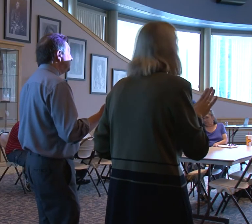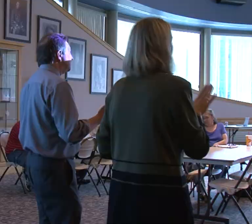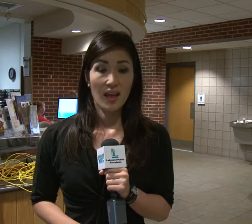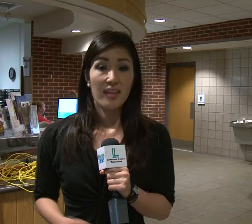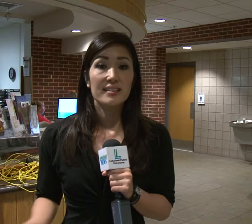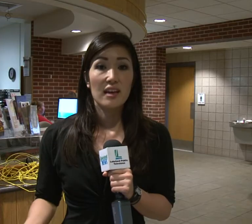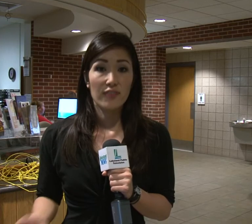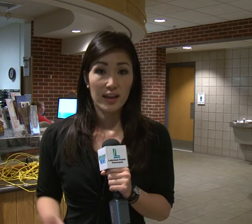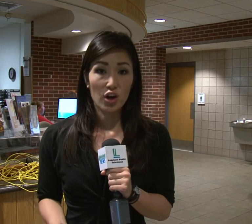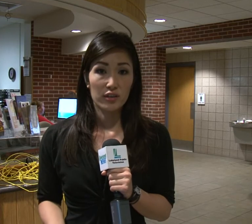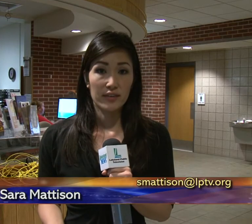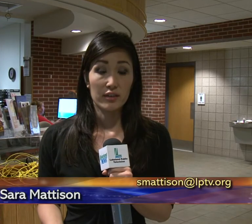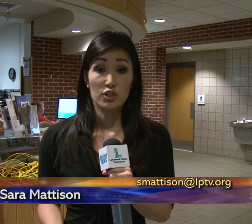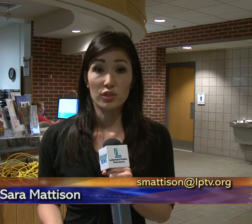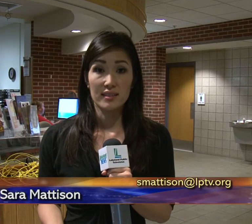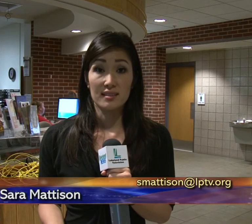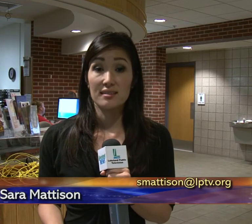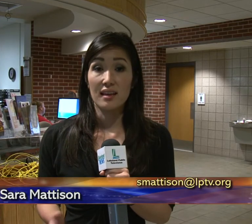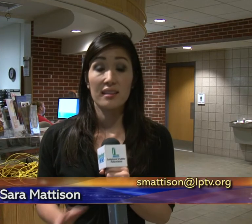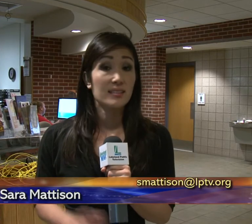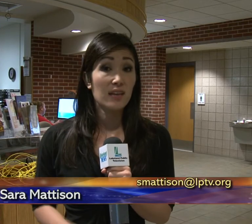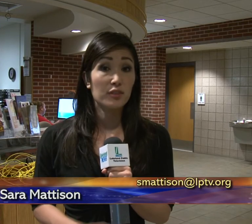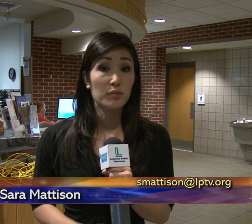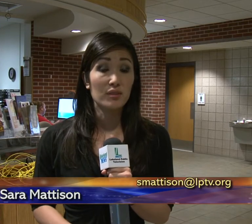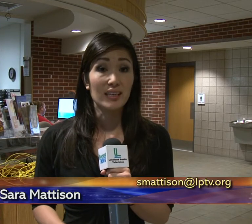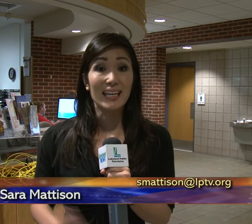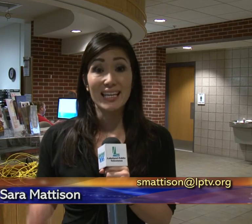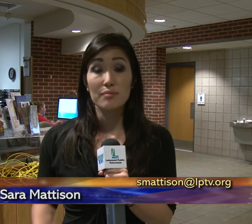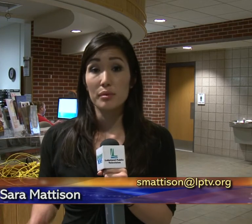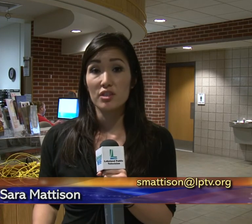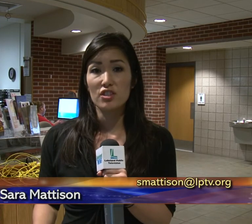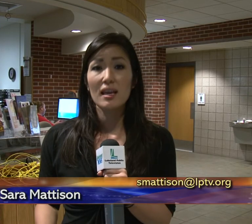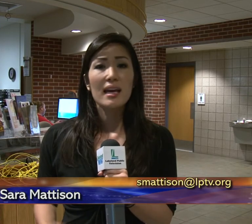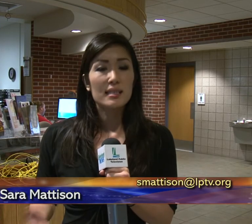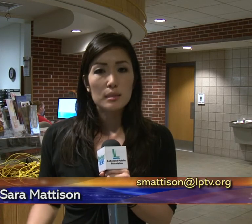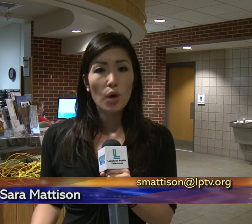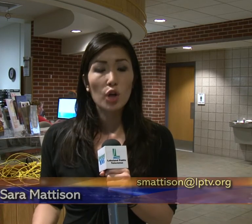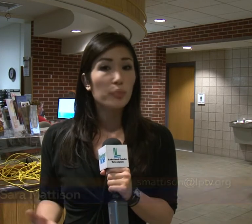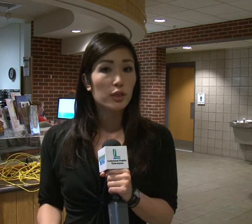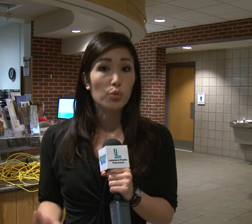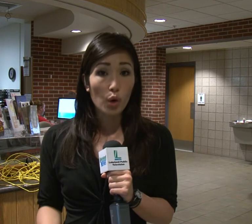Female reporter: Deaf and Hard of Hearing services say the Deaf community in Bemidji is small, but growing.